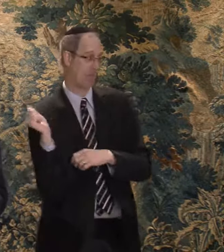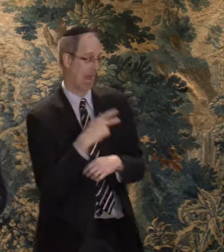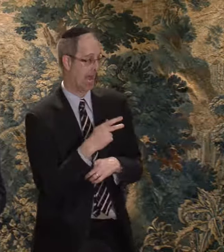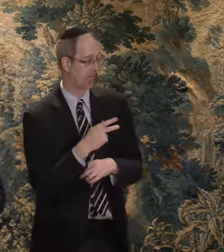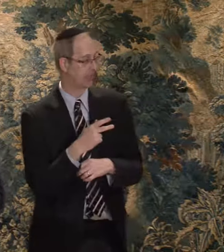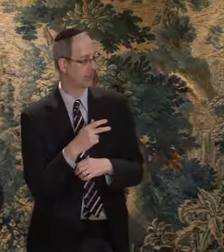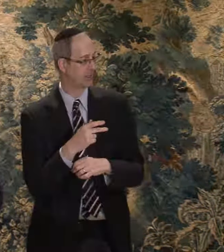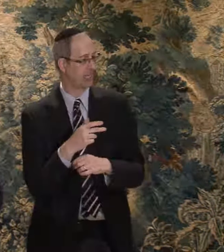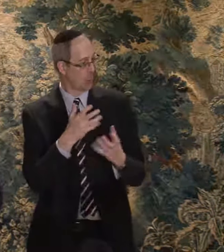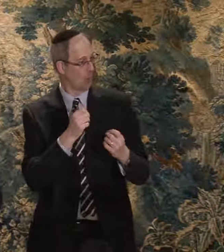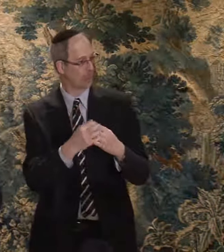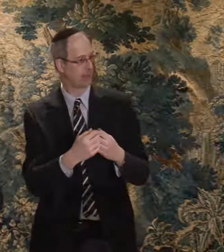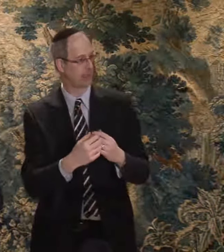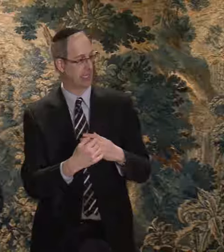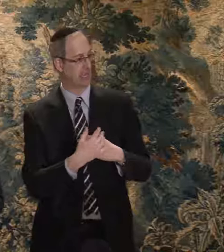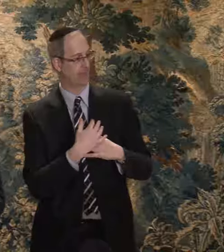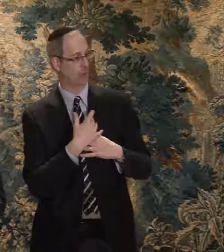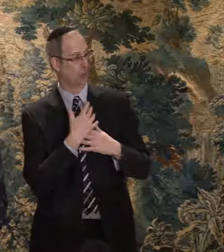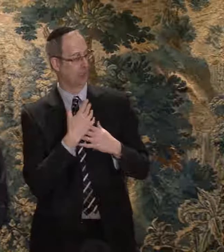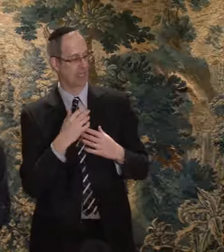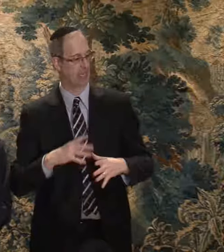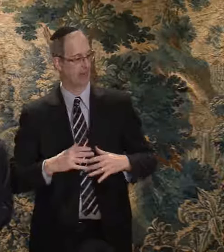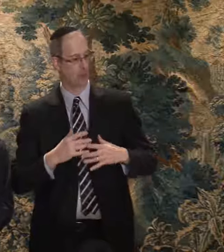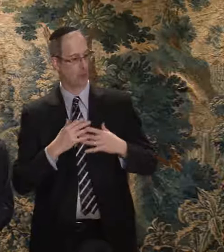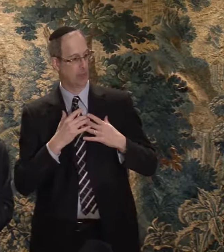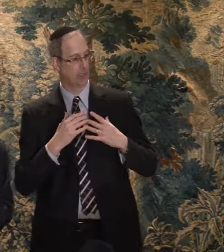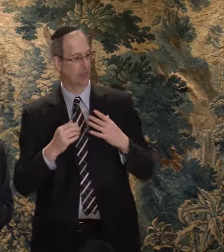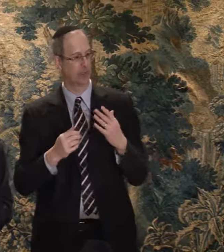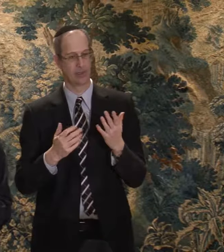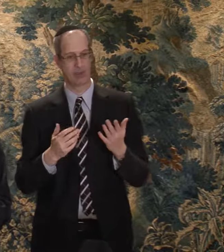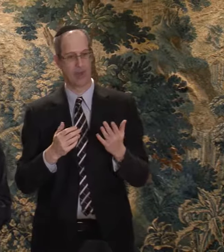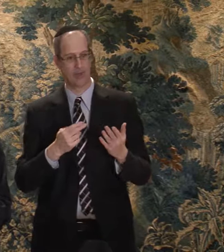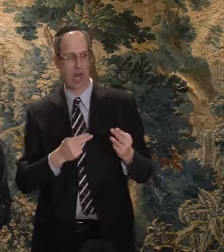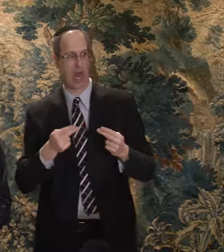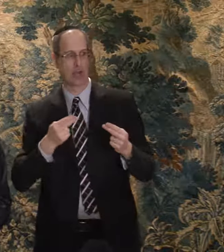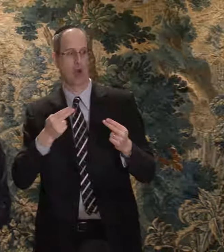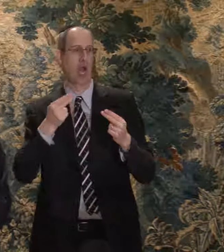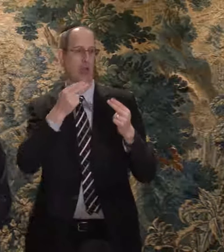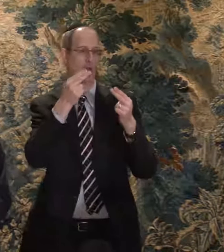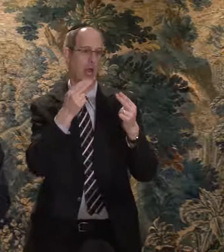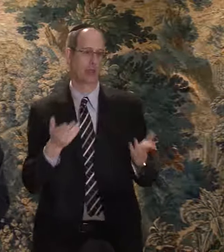influence that inspiration of always going higher I'll tell you something